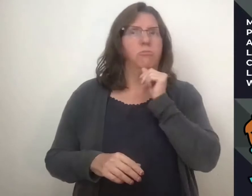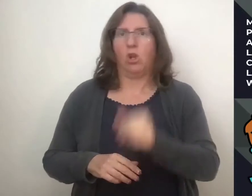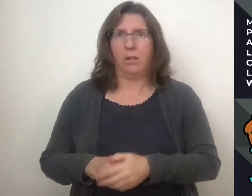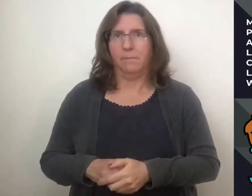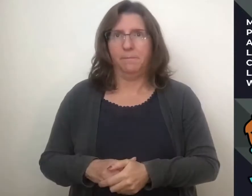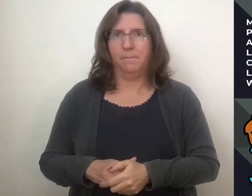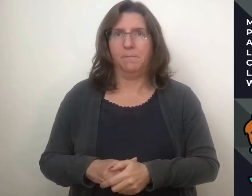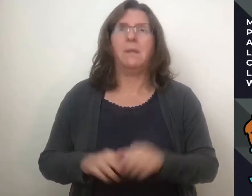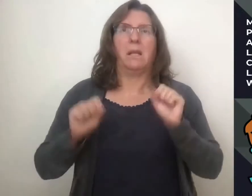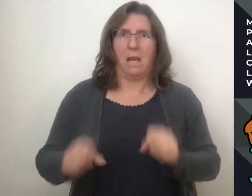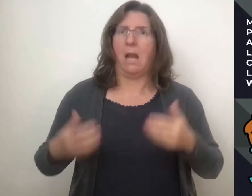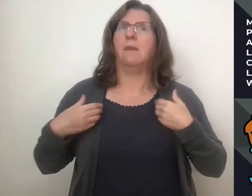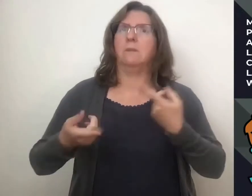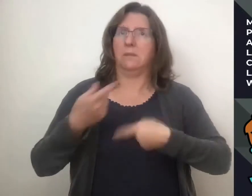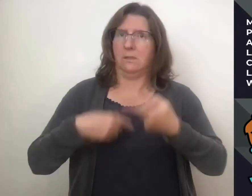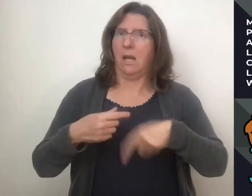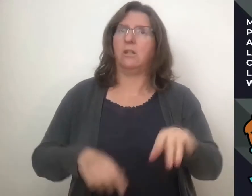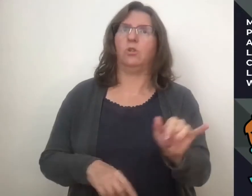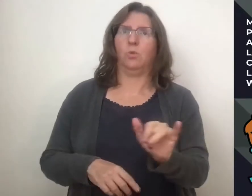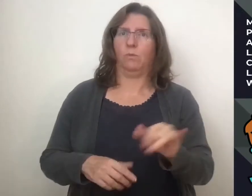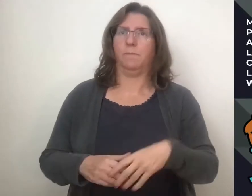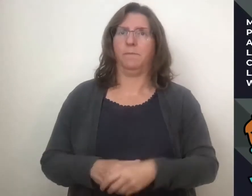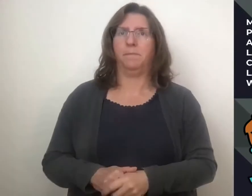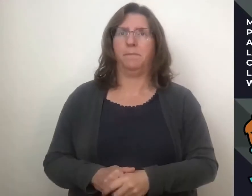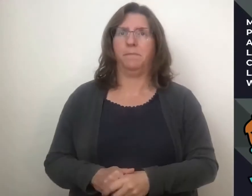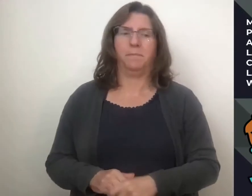Sign language can be that language.